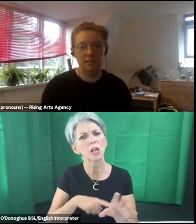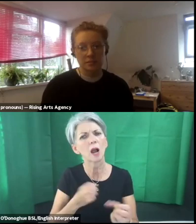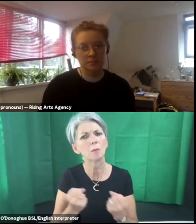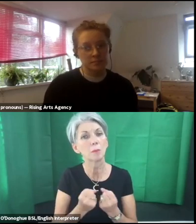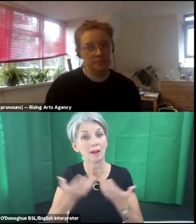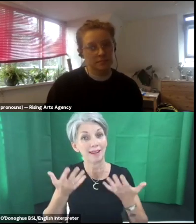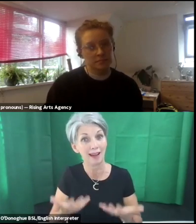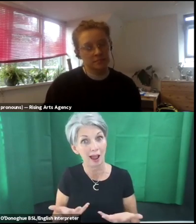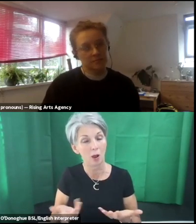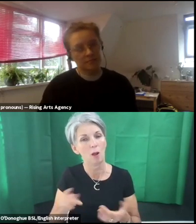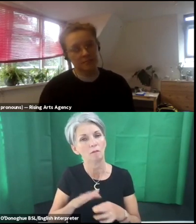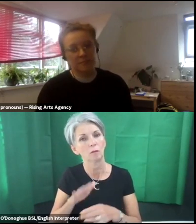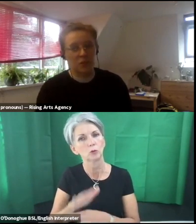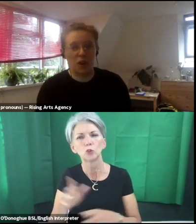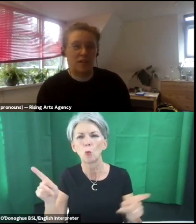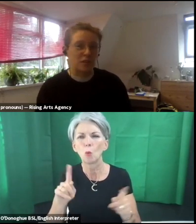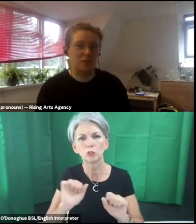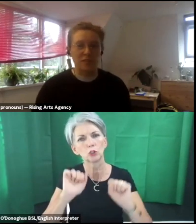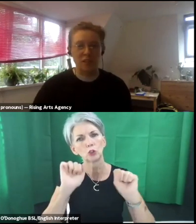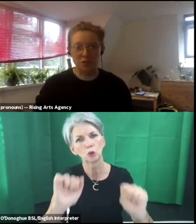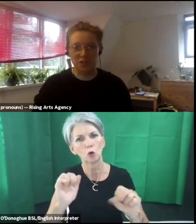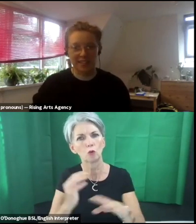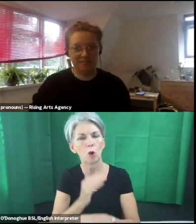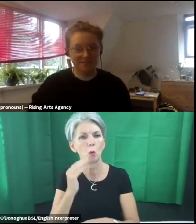if you have any thoughts on that?